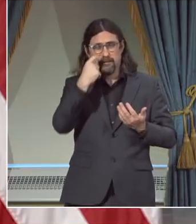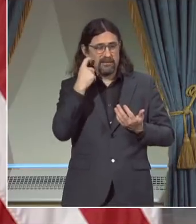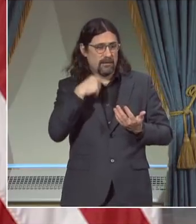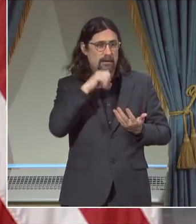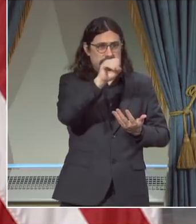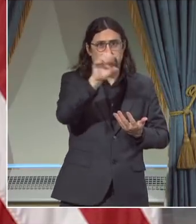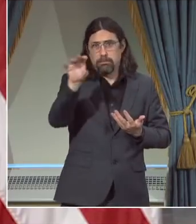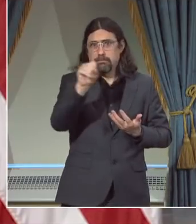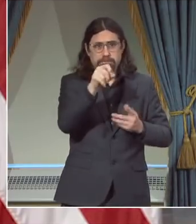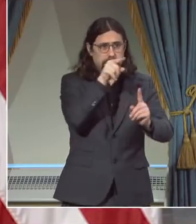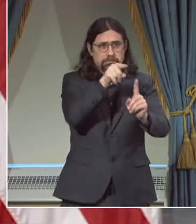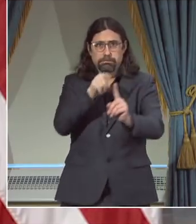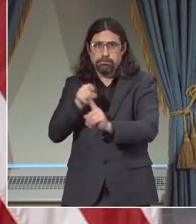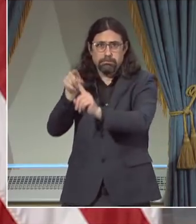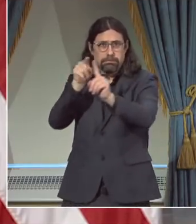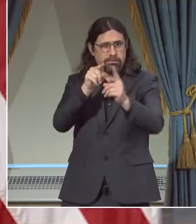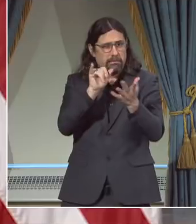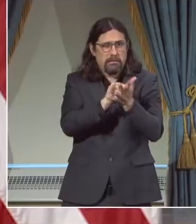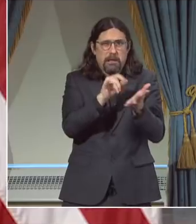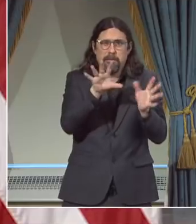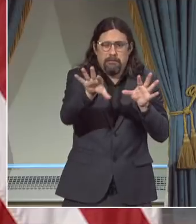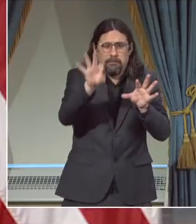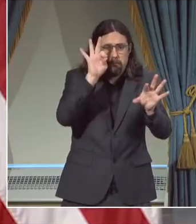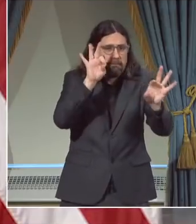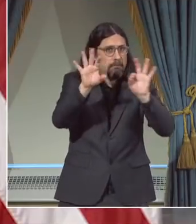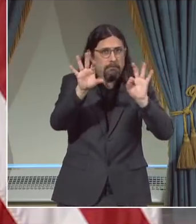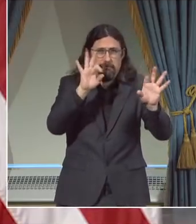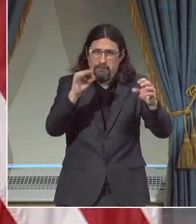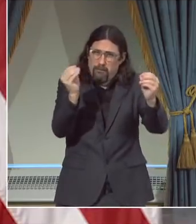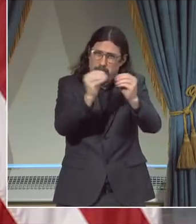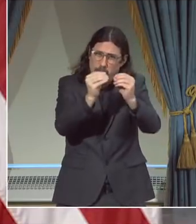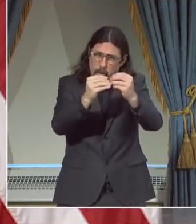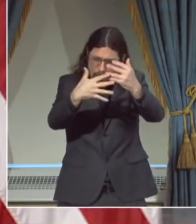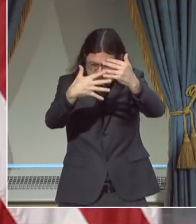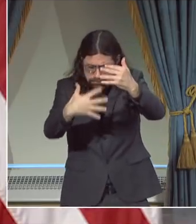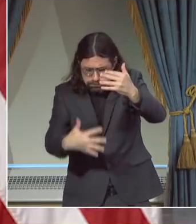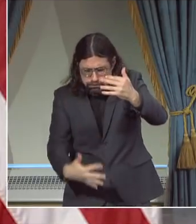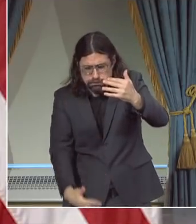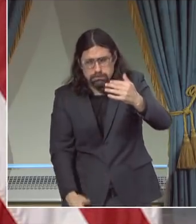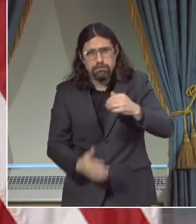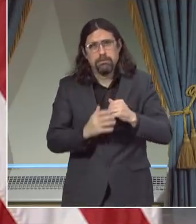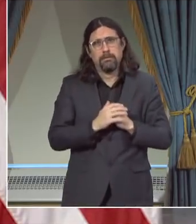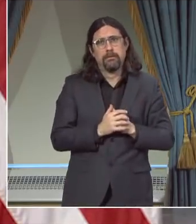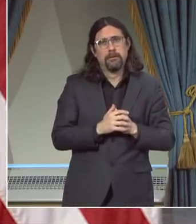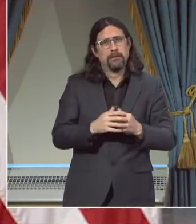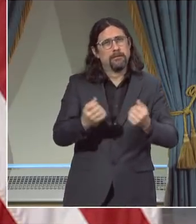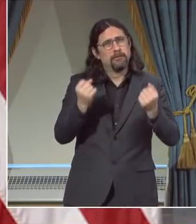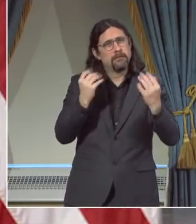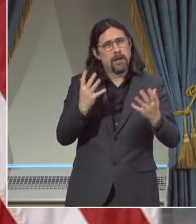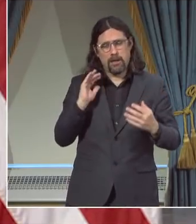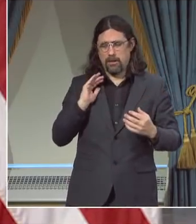THAT'S JUST A SMALL, SMALL FRACTION OF THOSE WE'VE LOST. AS I ISAD,TH ESE ARE THE PEOPLE